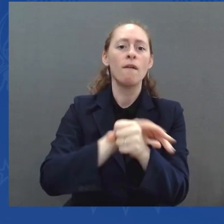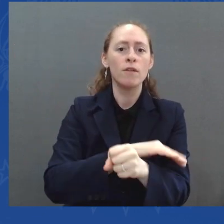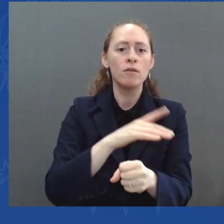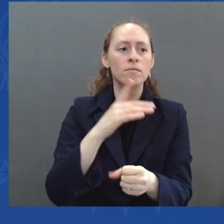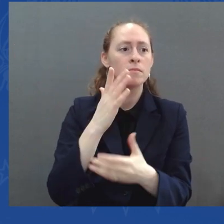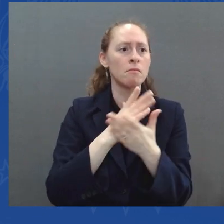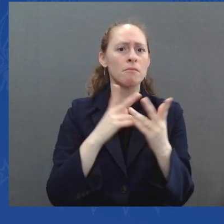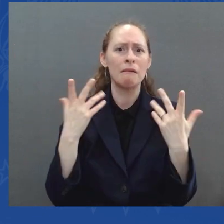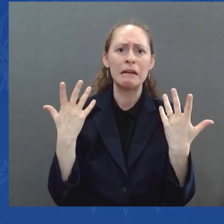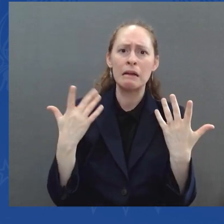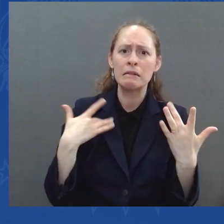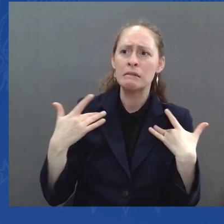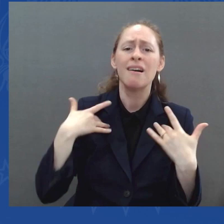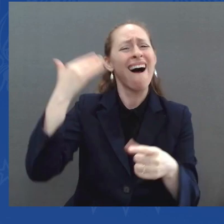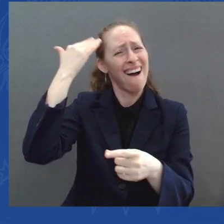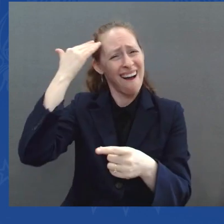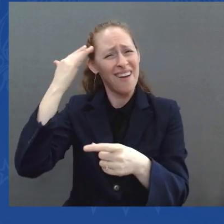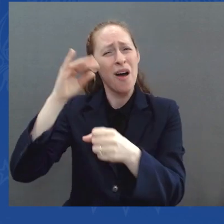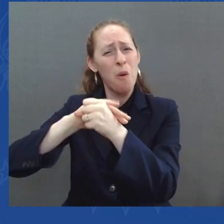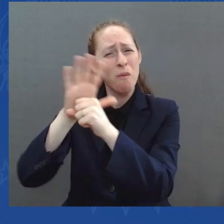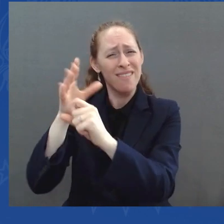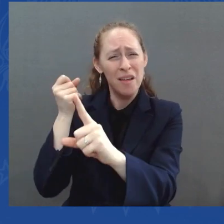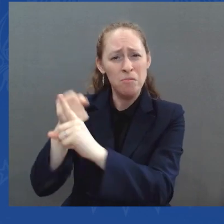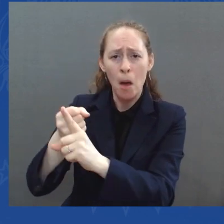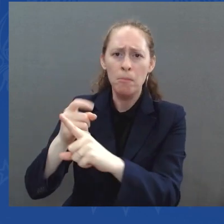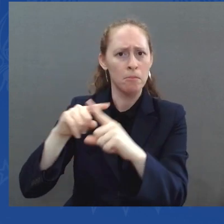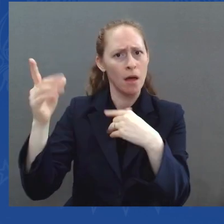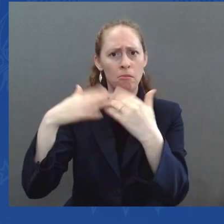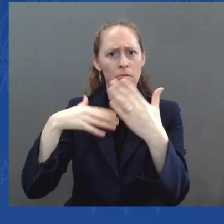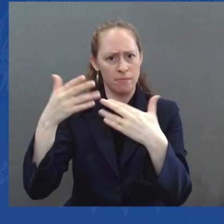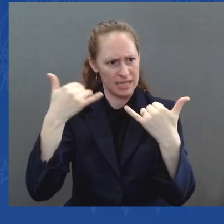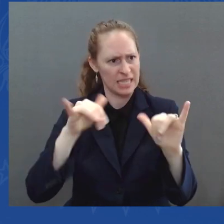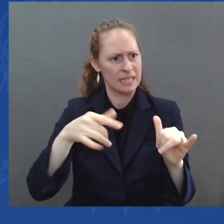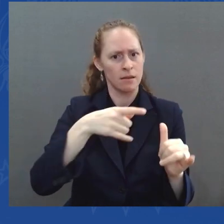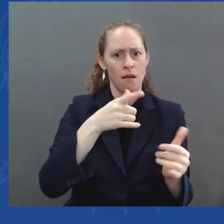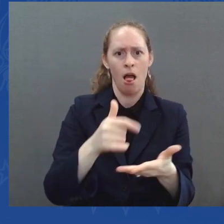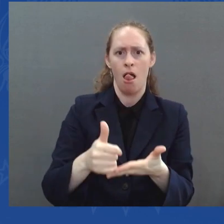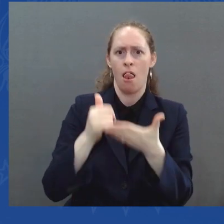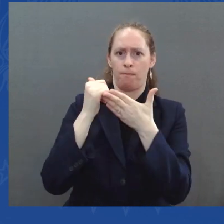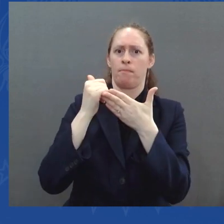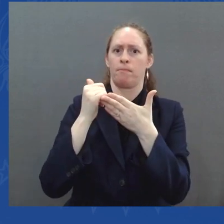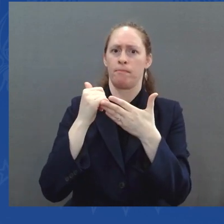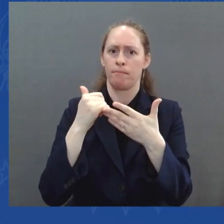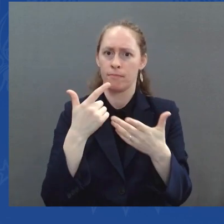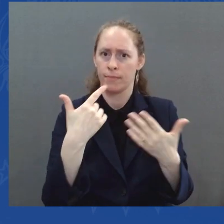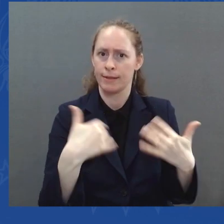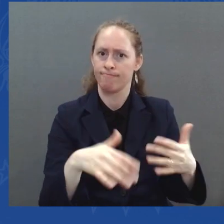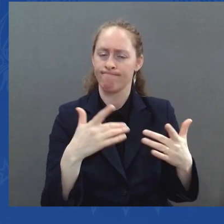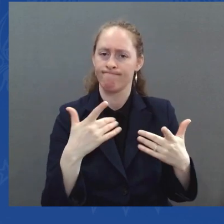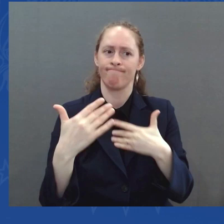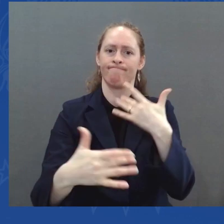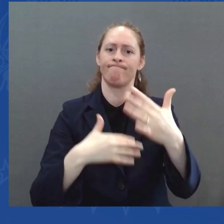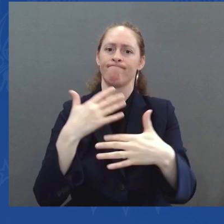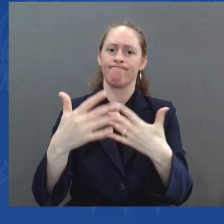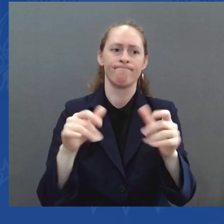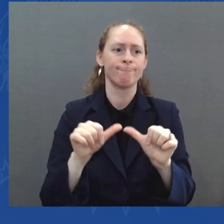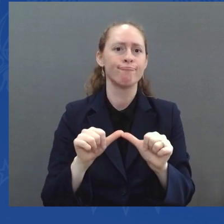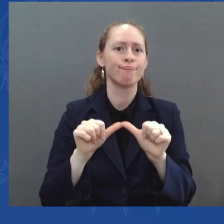and gave millions and millions of Americans more time to enroll. It quadrupled the number of navigators